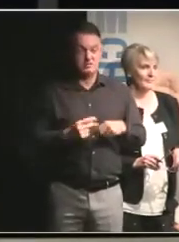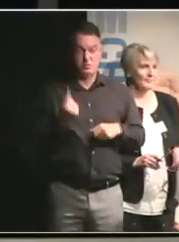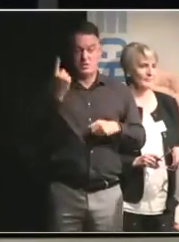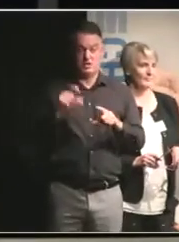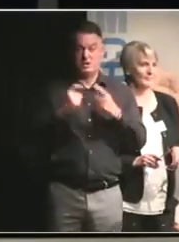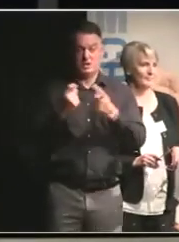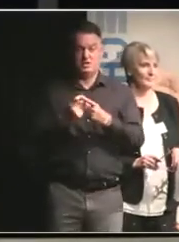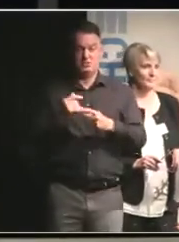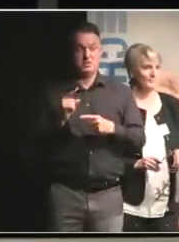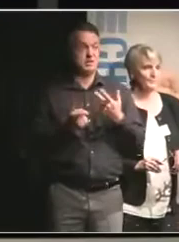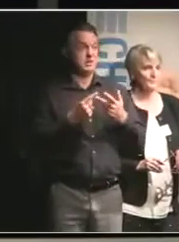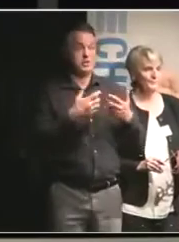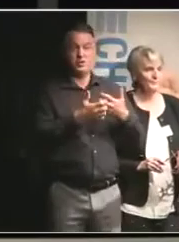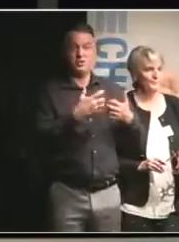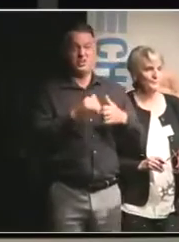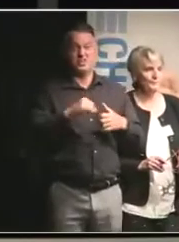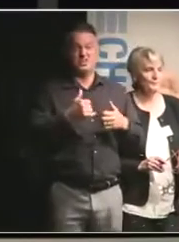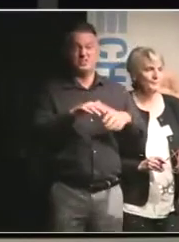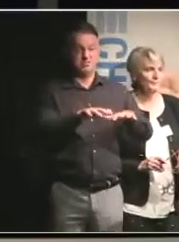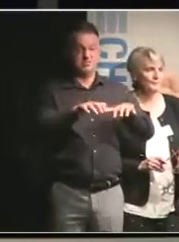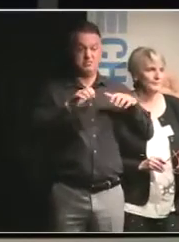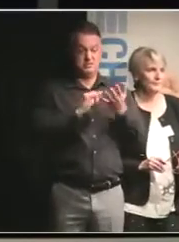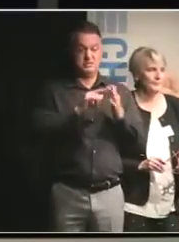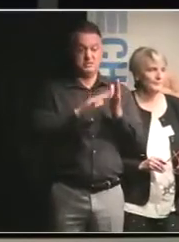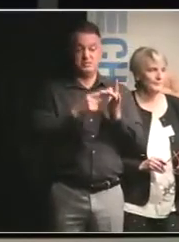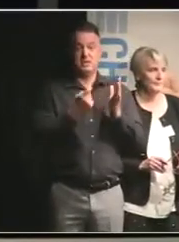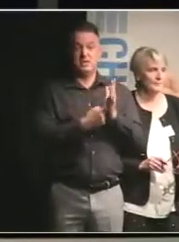or at another university is just a seminar series that's required by the students or at another